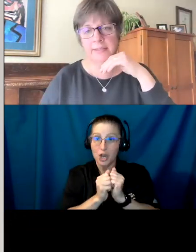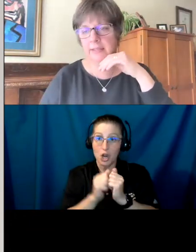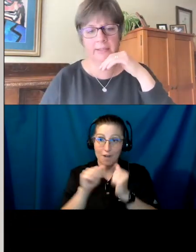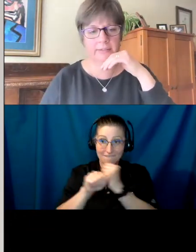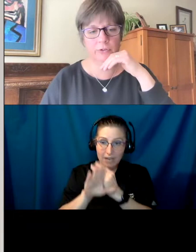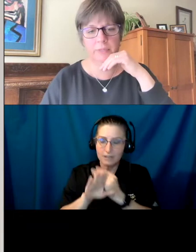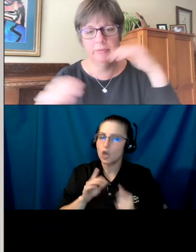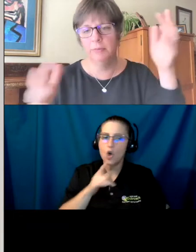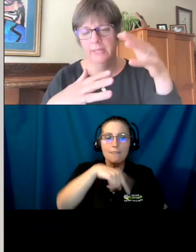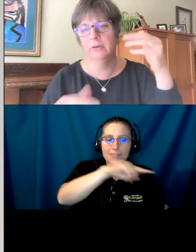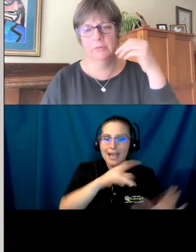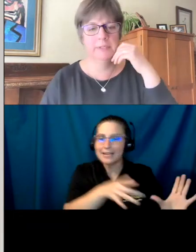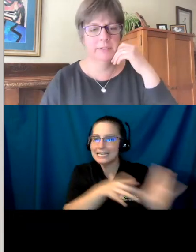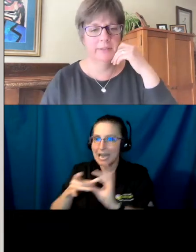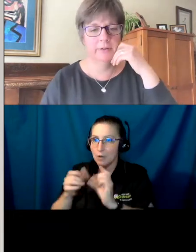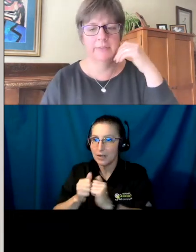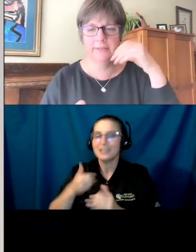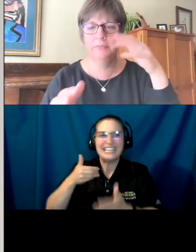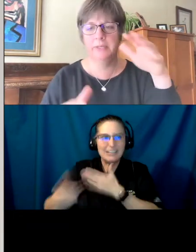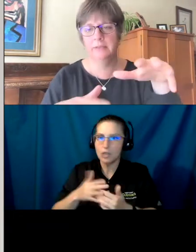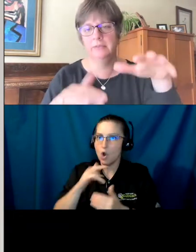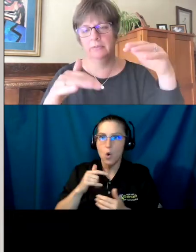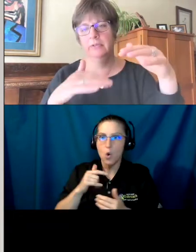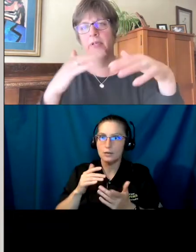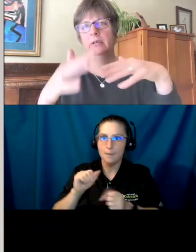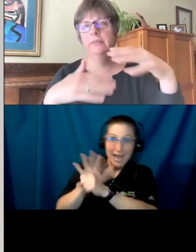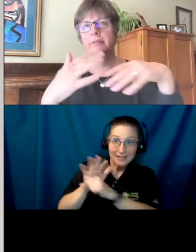connected to him, even when they couldn't be together. And that's because of the types